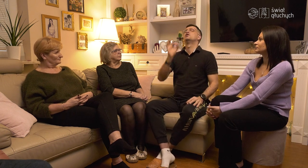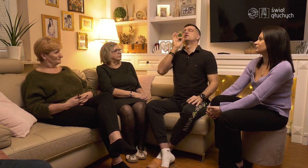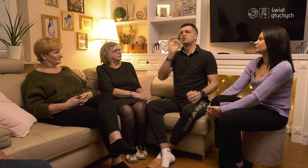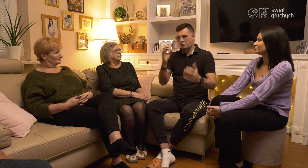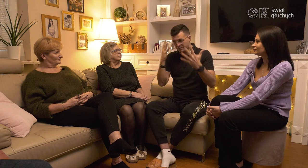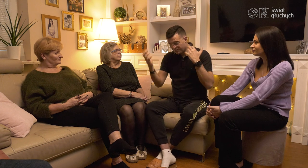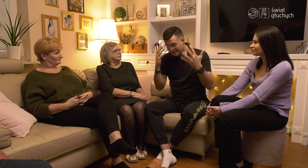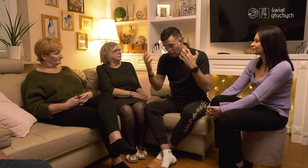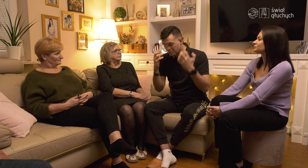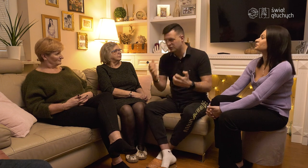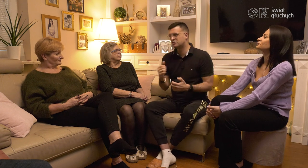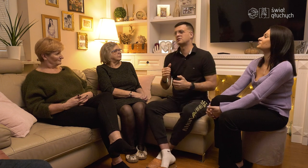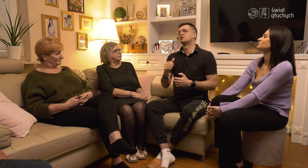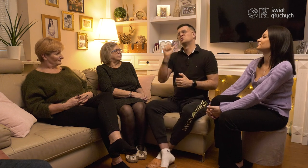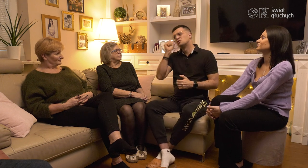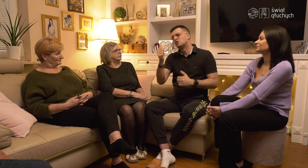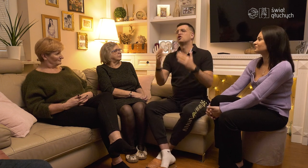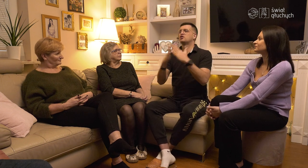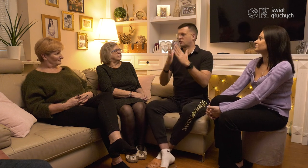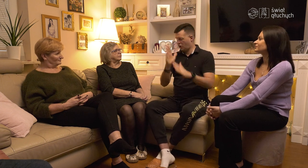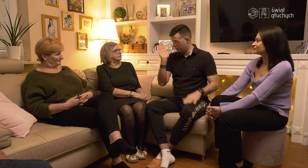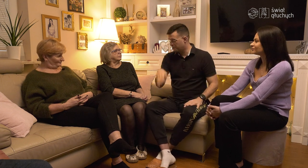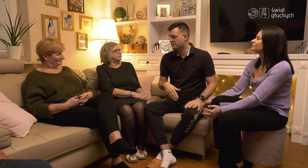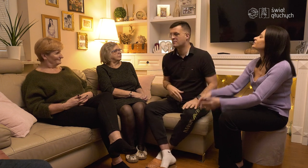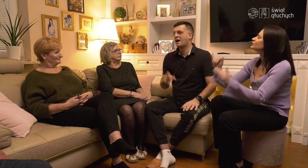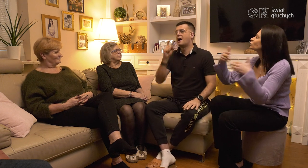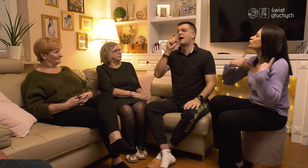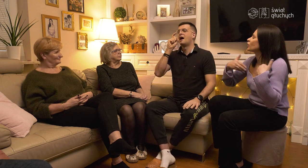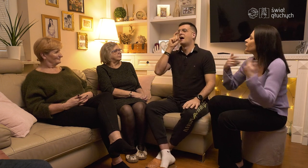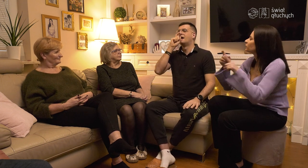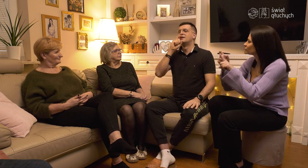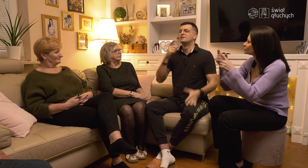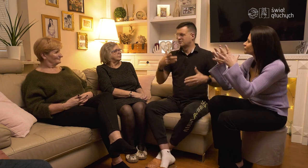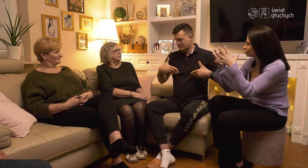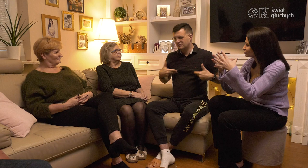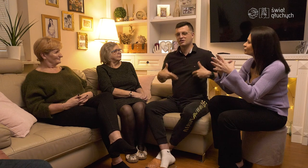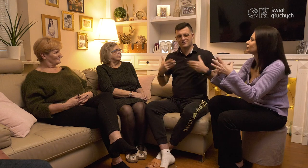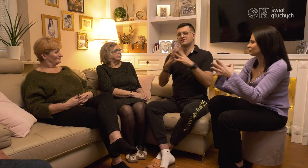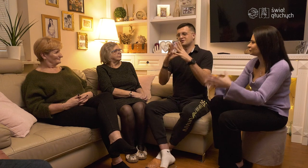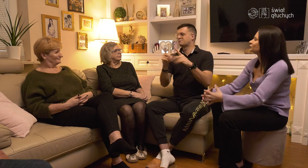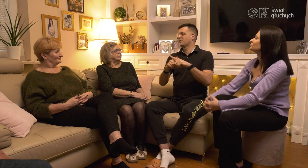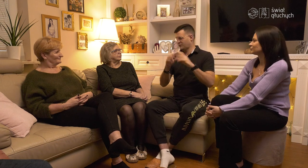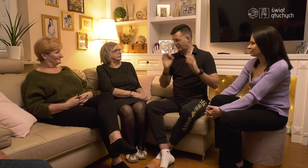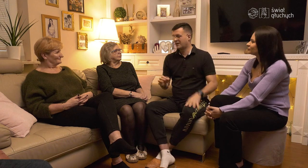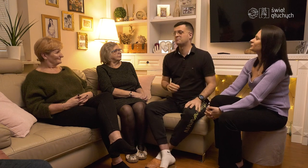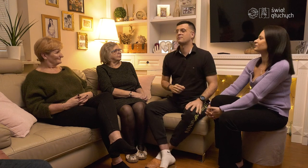The good news is that we are going home tomorrow, that the little one is healthy and has 10 points.